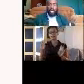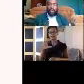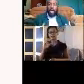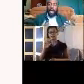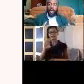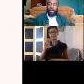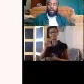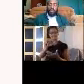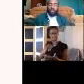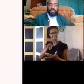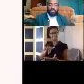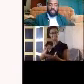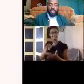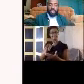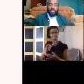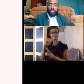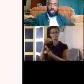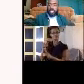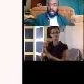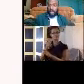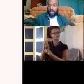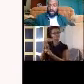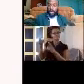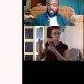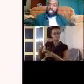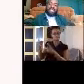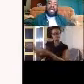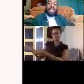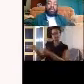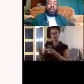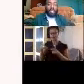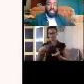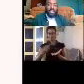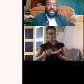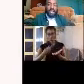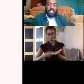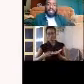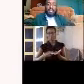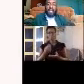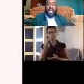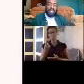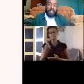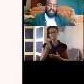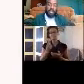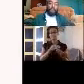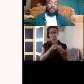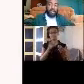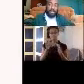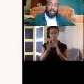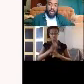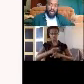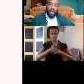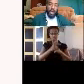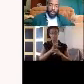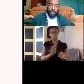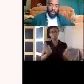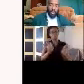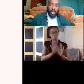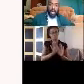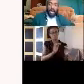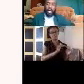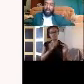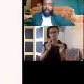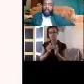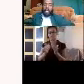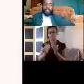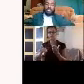of how community care is just as important as the anti-racism efforts that are happening.